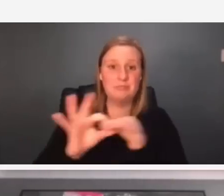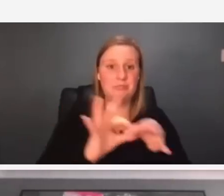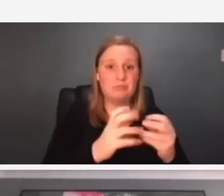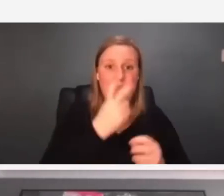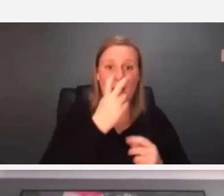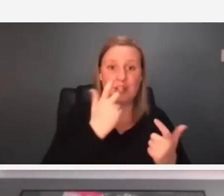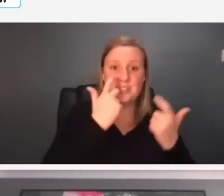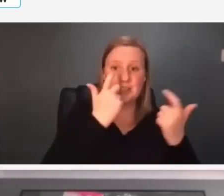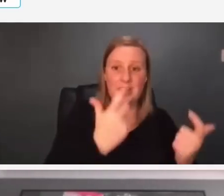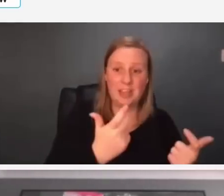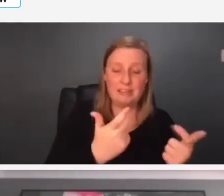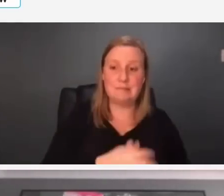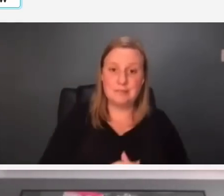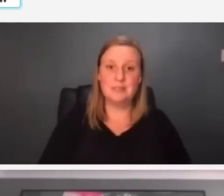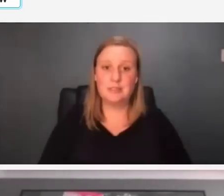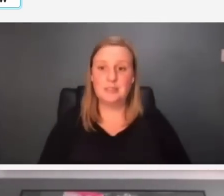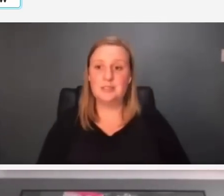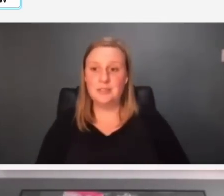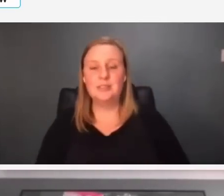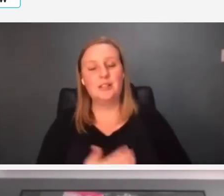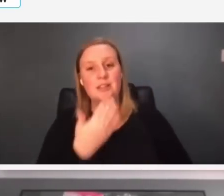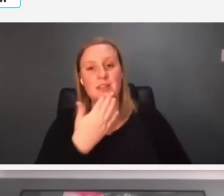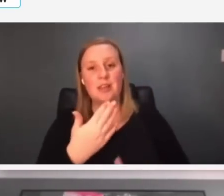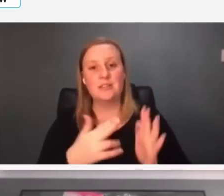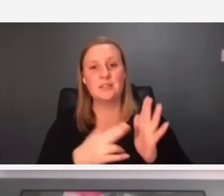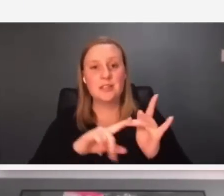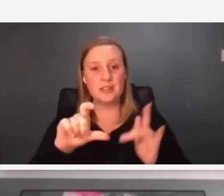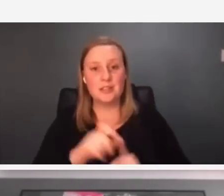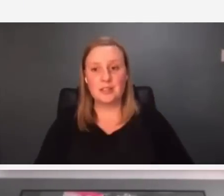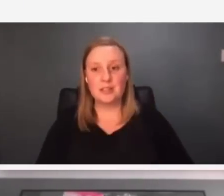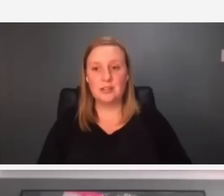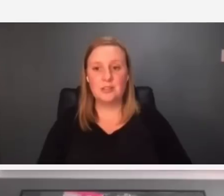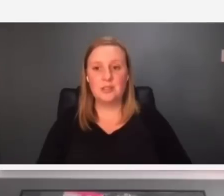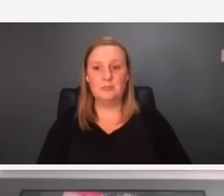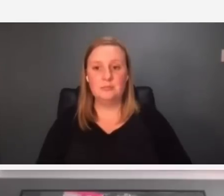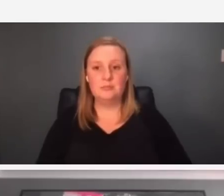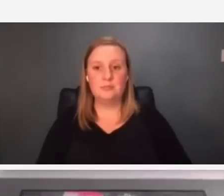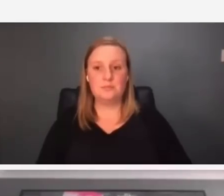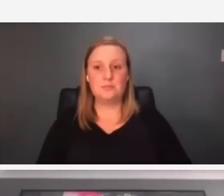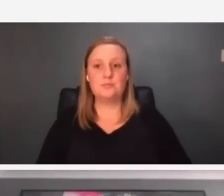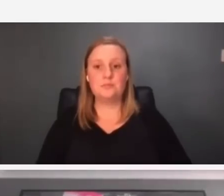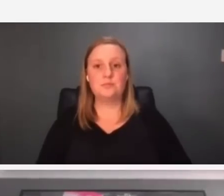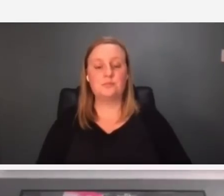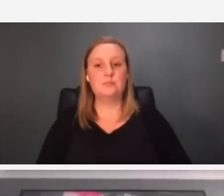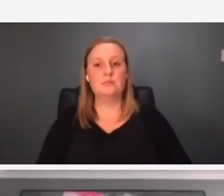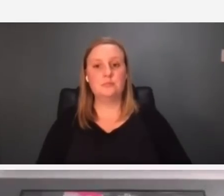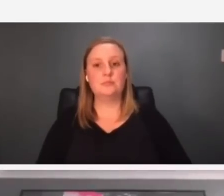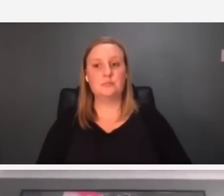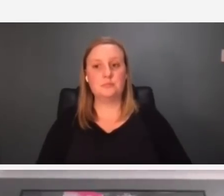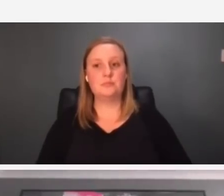Thanks Nick. Certainly I think a strong I guess flavour of what